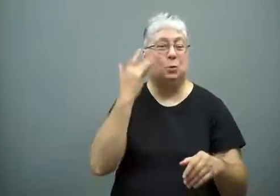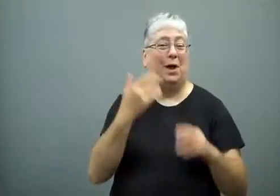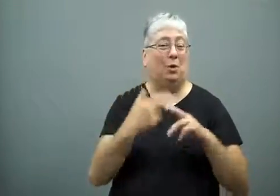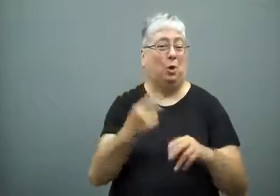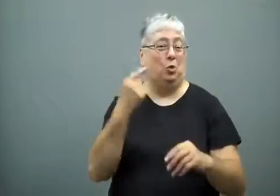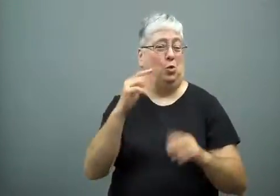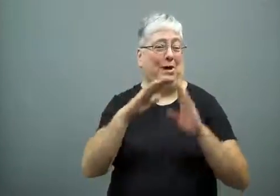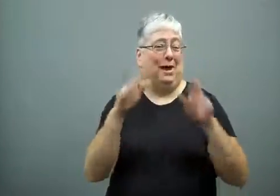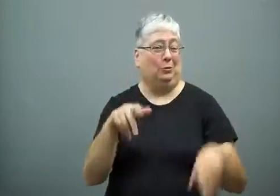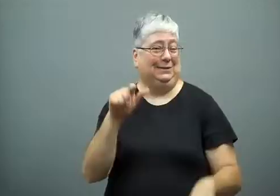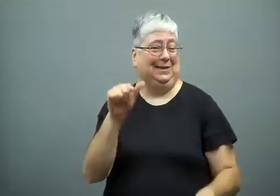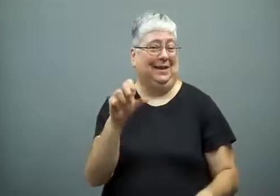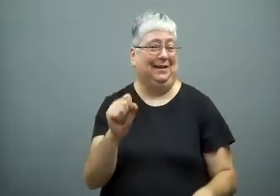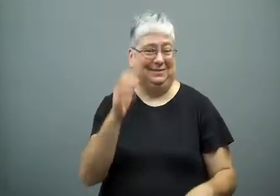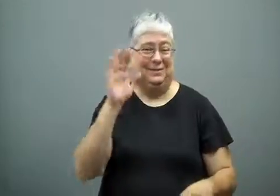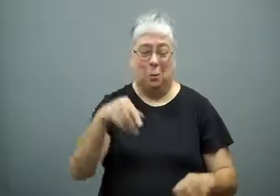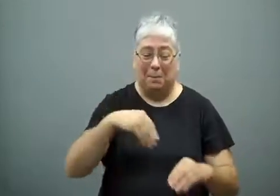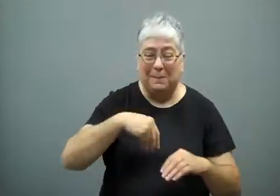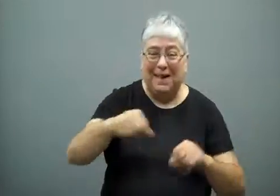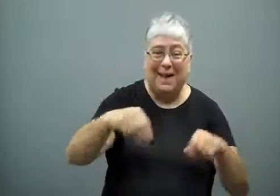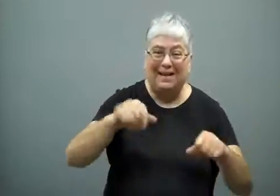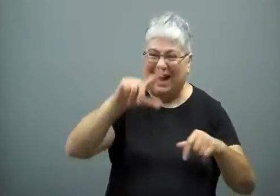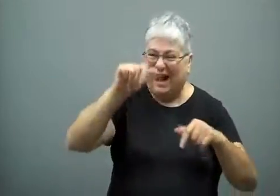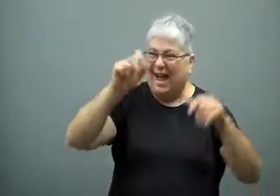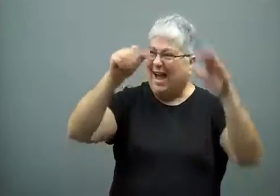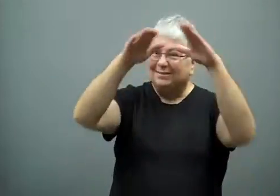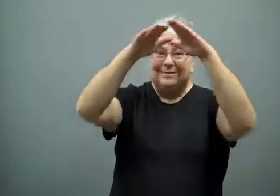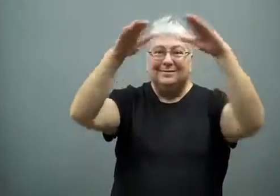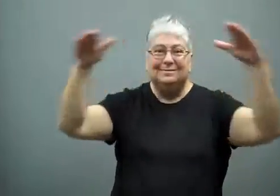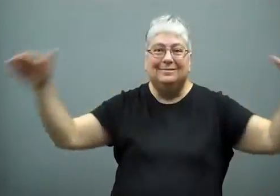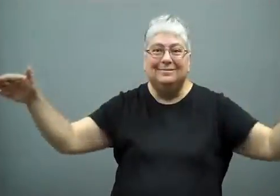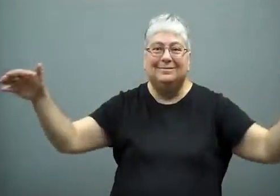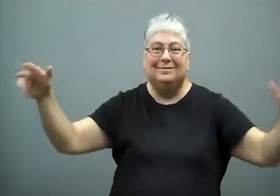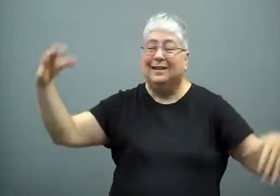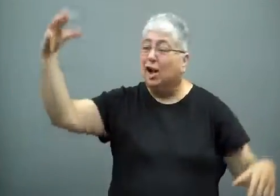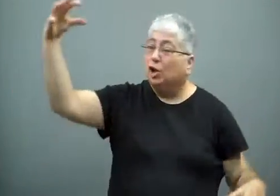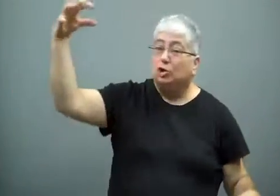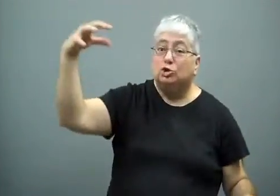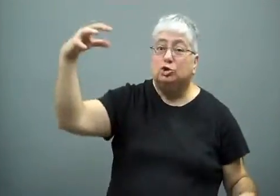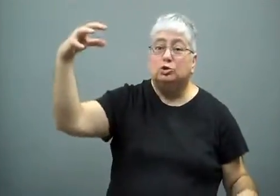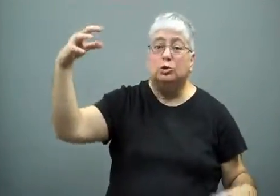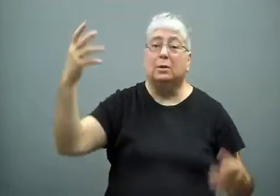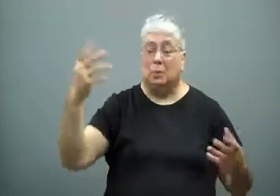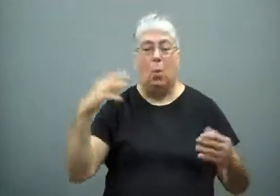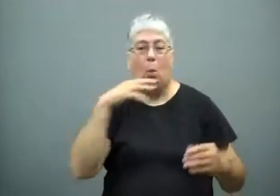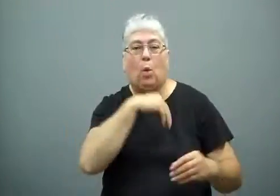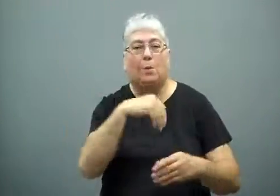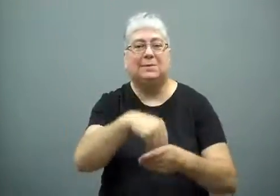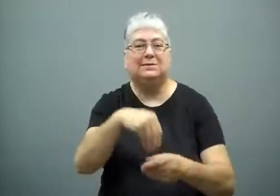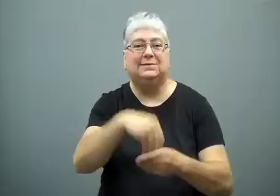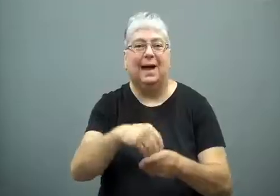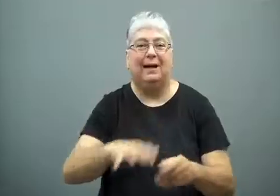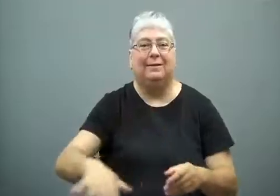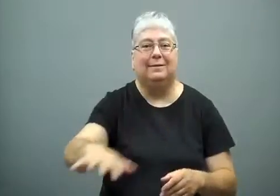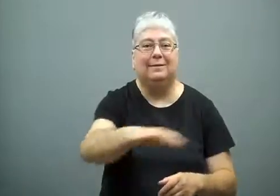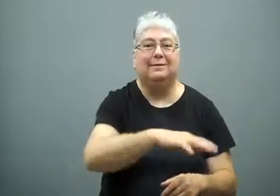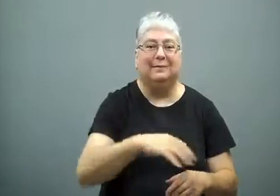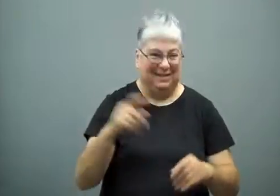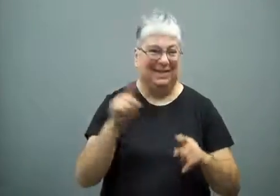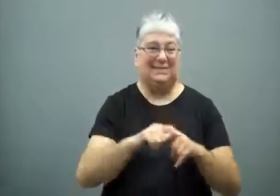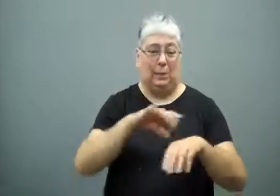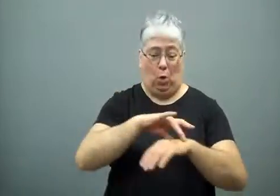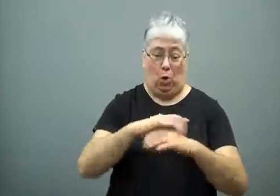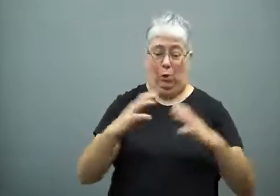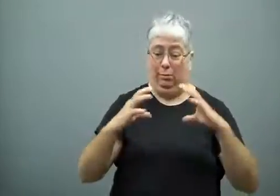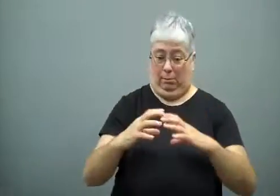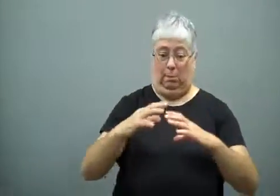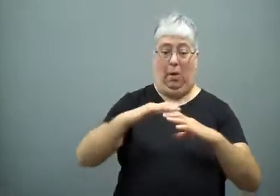Thats why they are also called greenhouse gases.